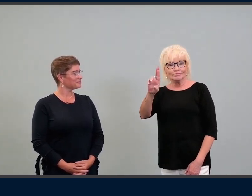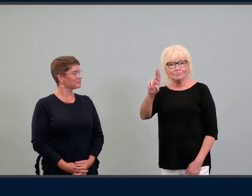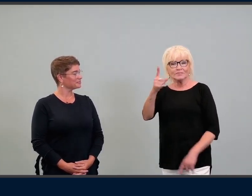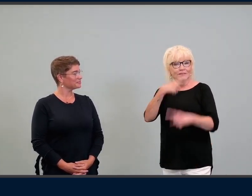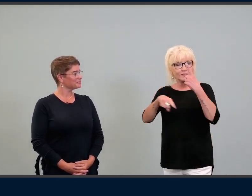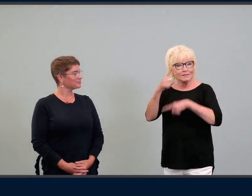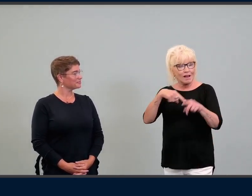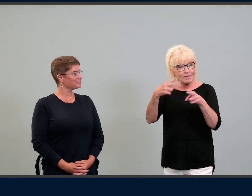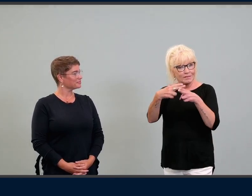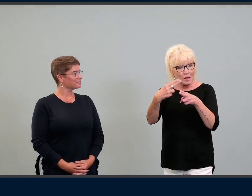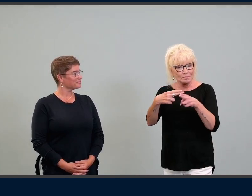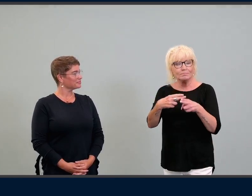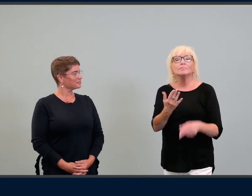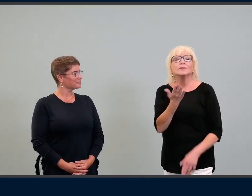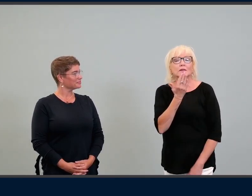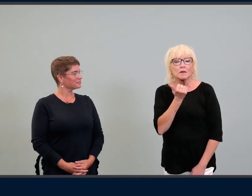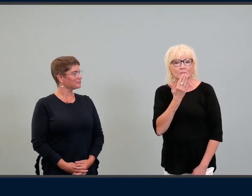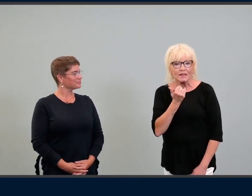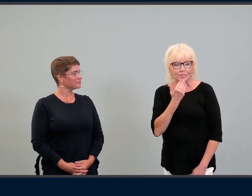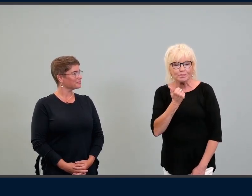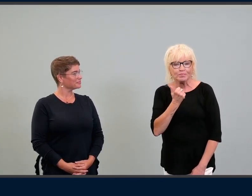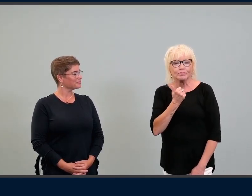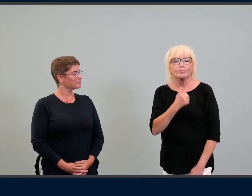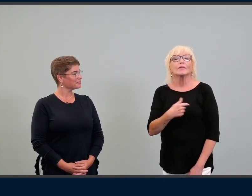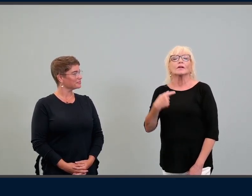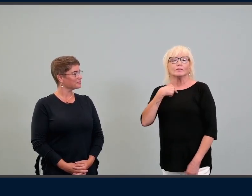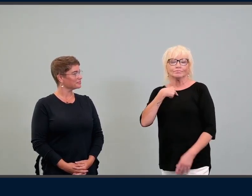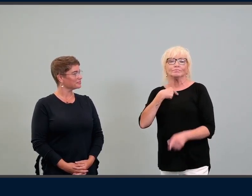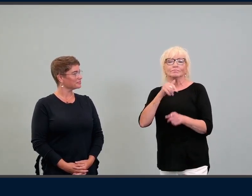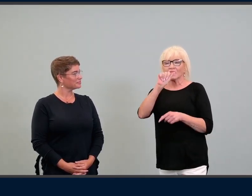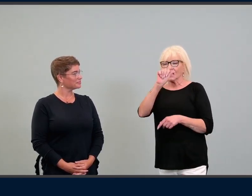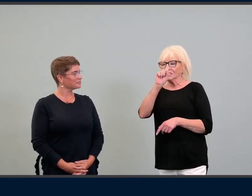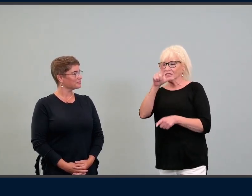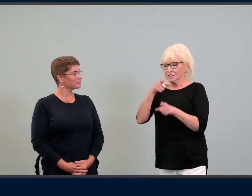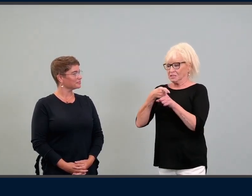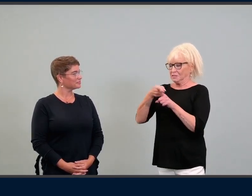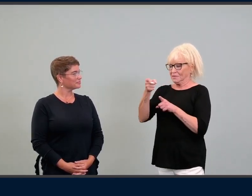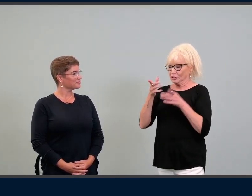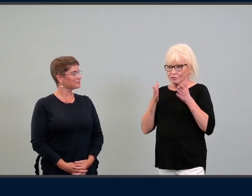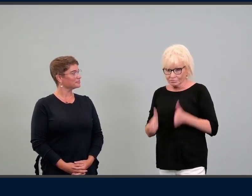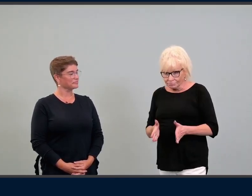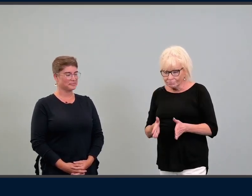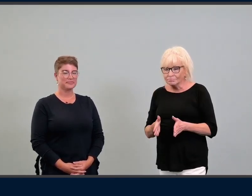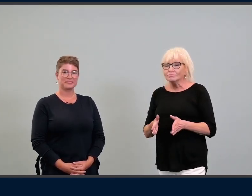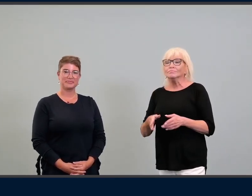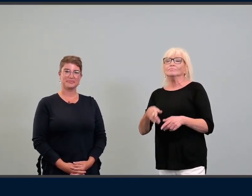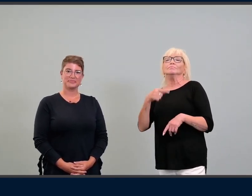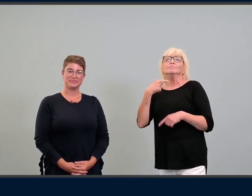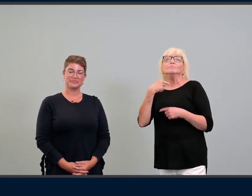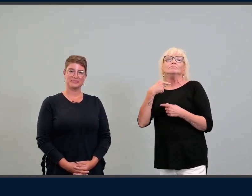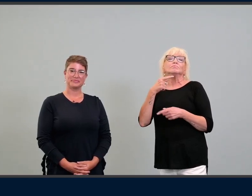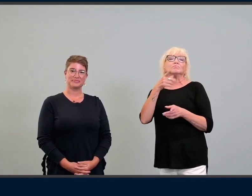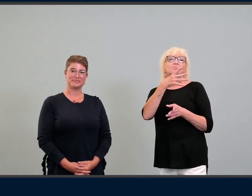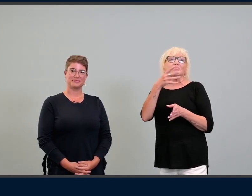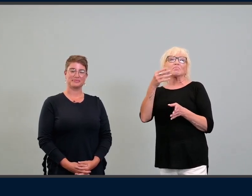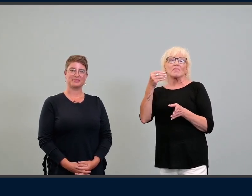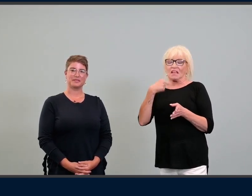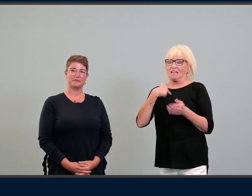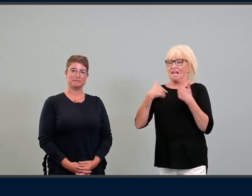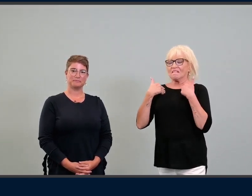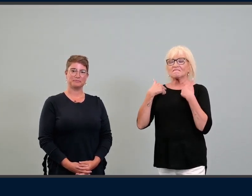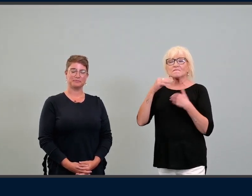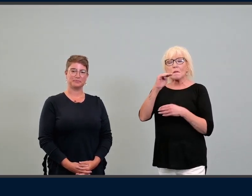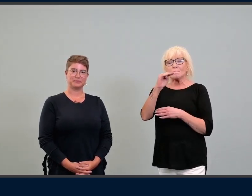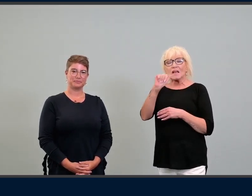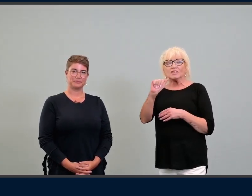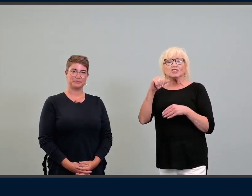name. I'm an ASL specialist with a master's degree in sign language